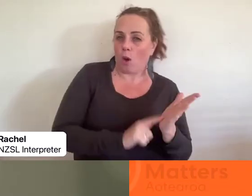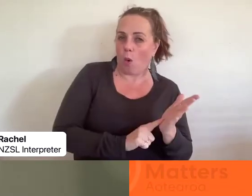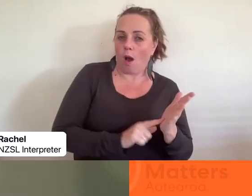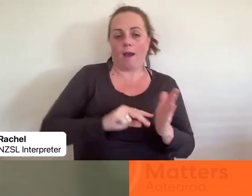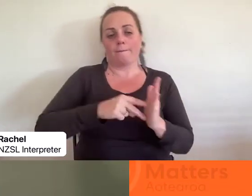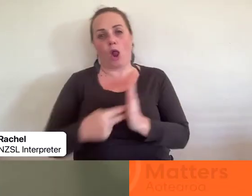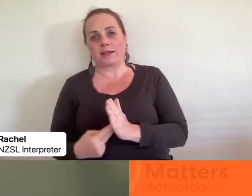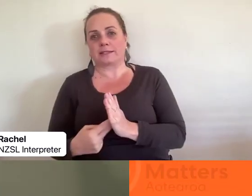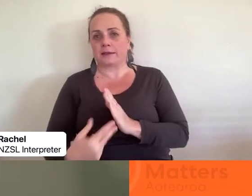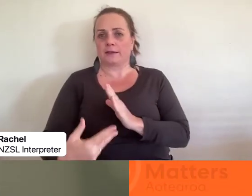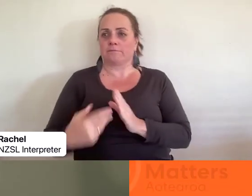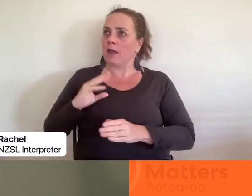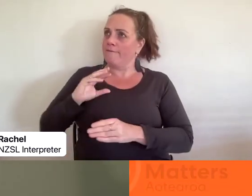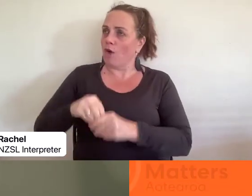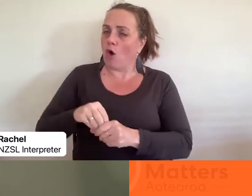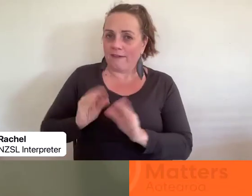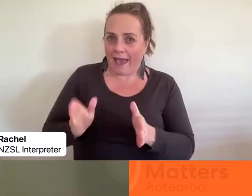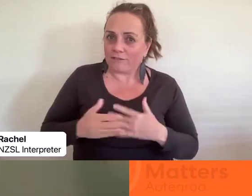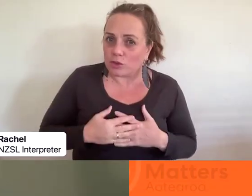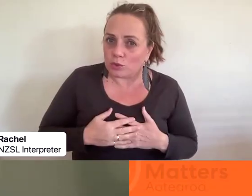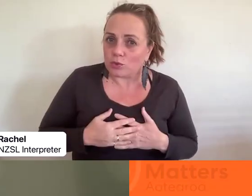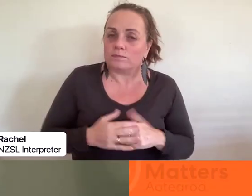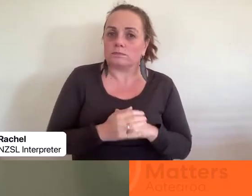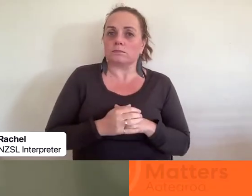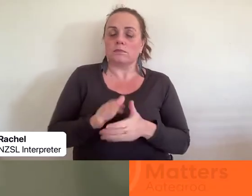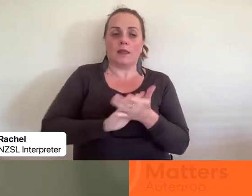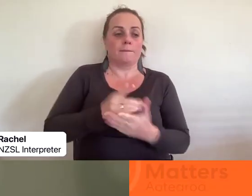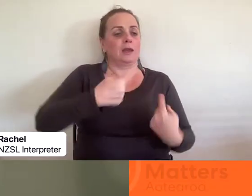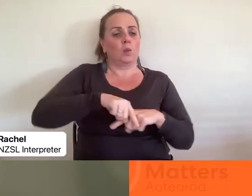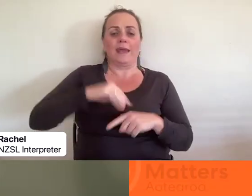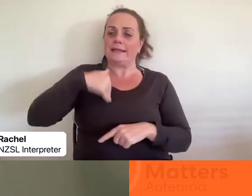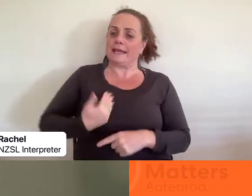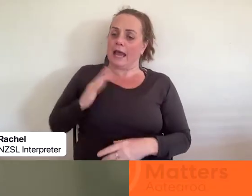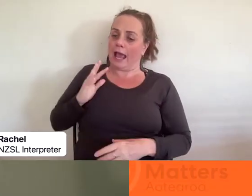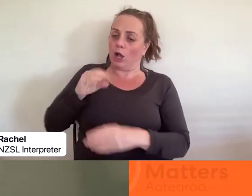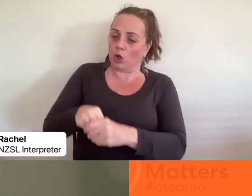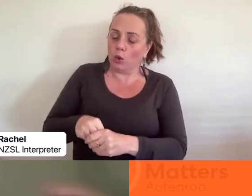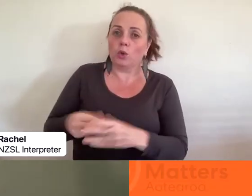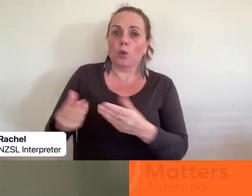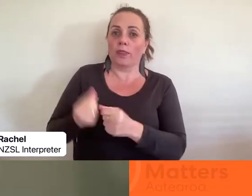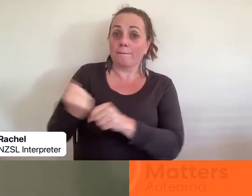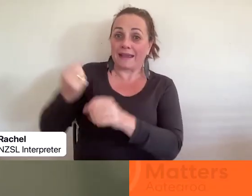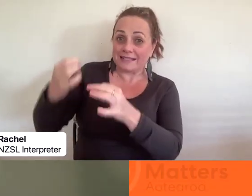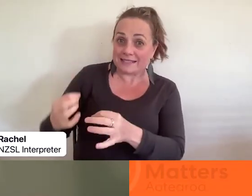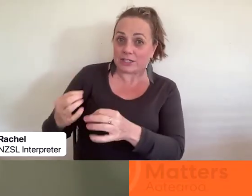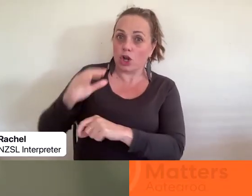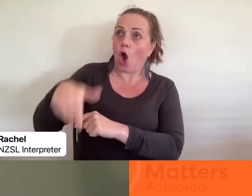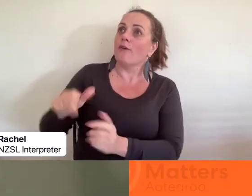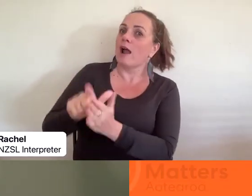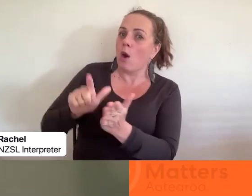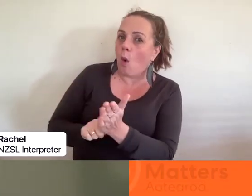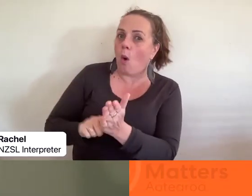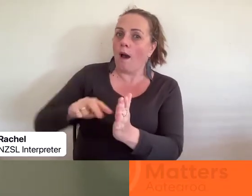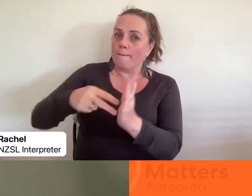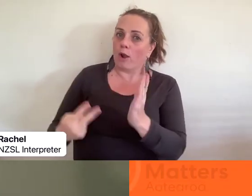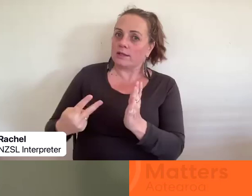so in developing and being included in making decisions on their legislation and policy. This is